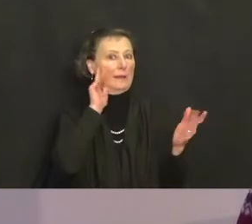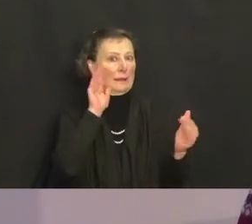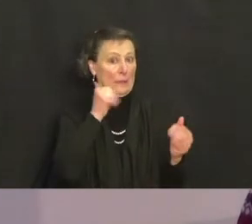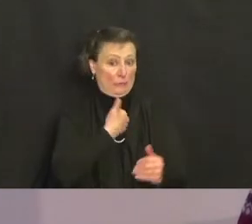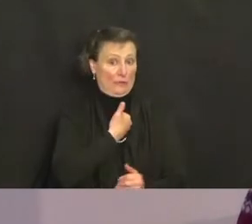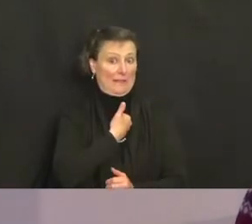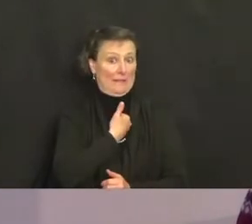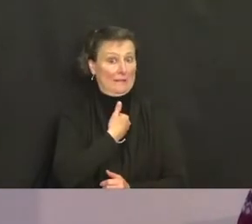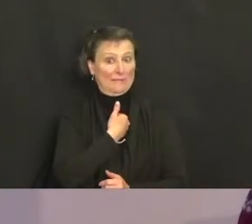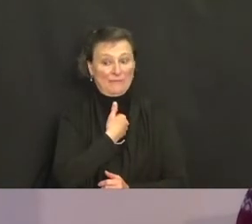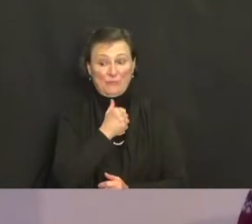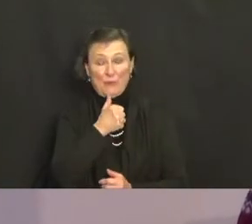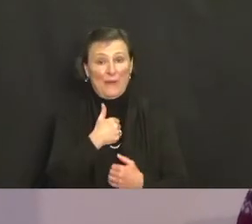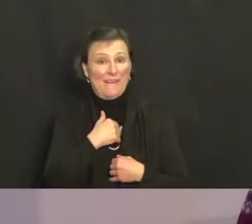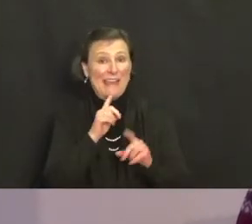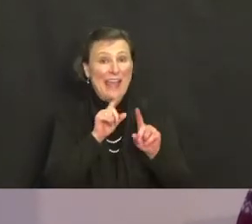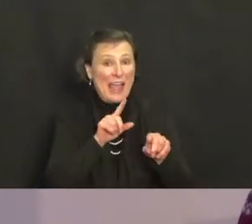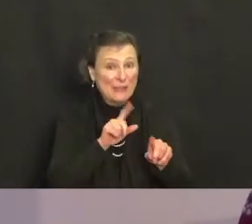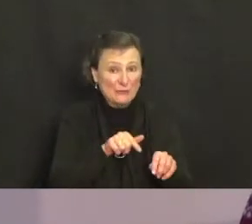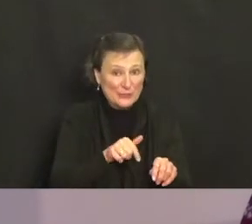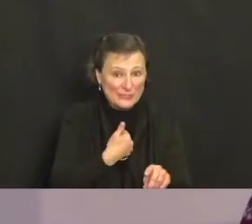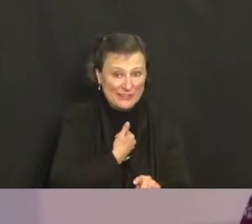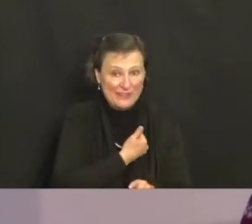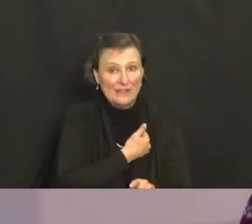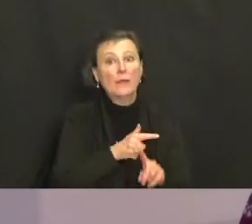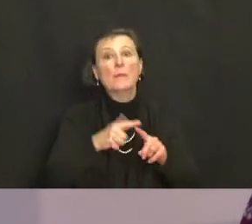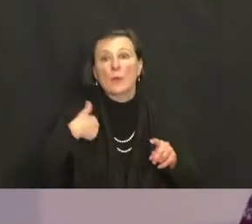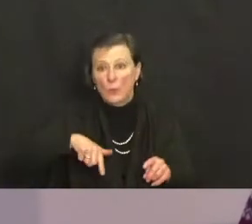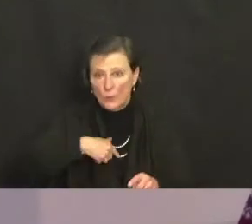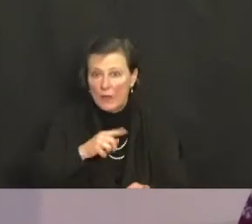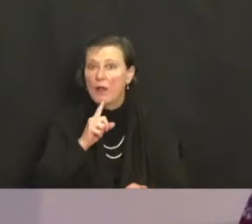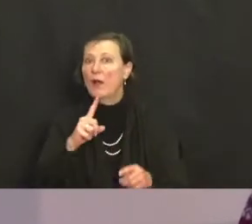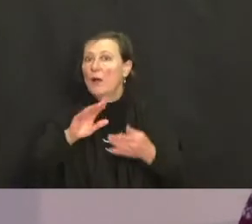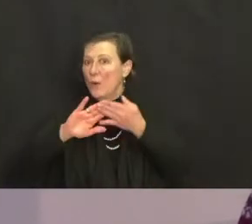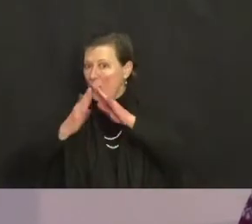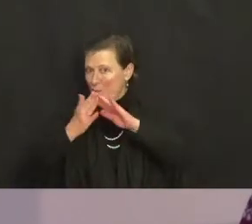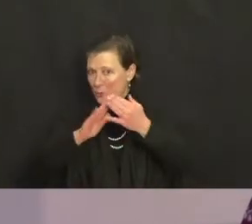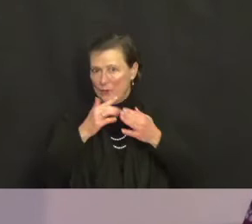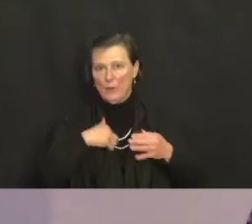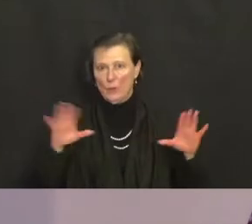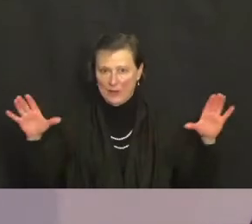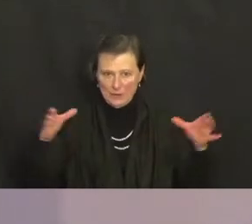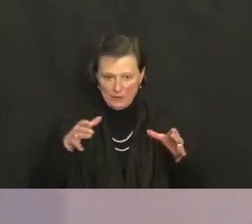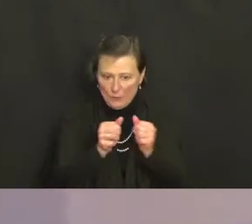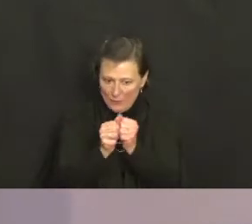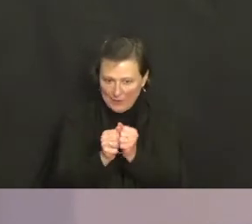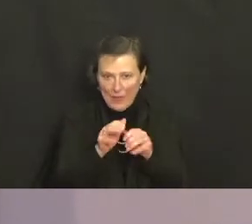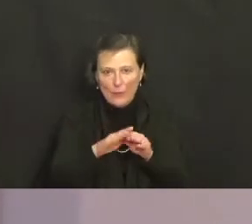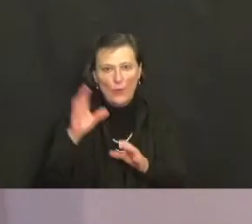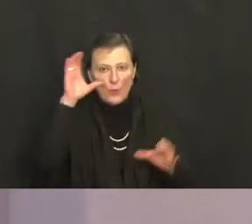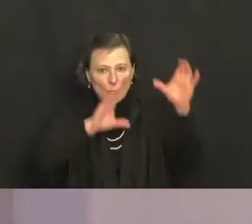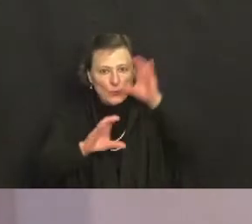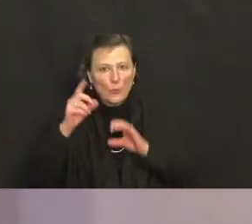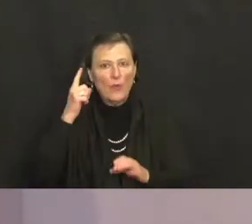But, we are a community. We're together on this quest for truth and meaning.